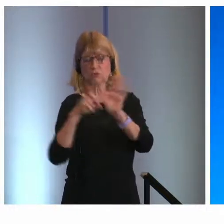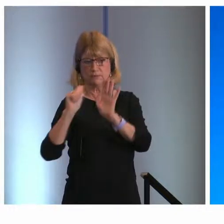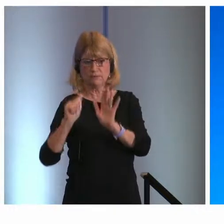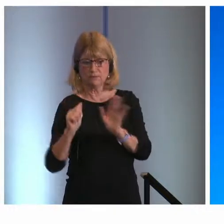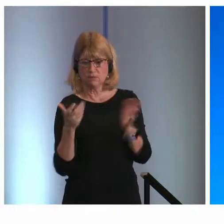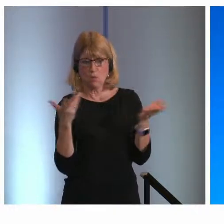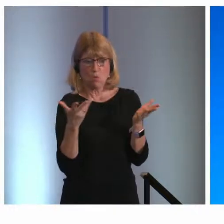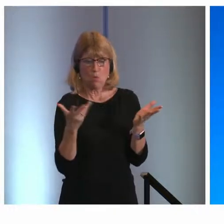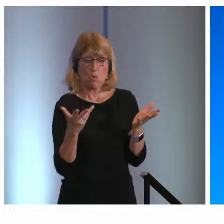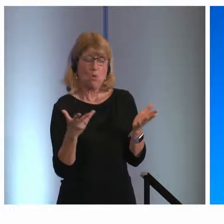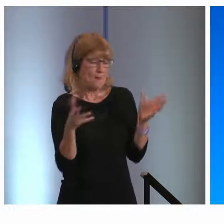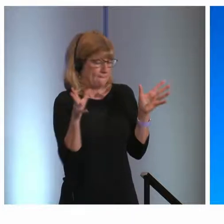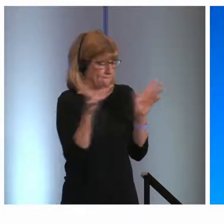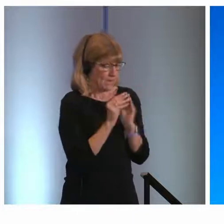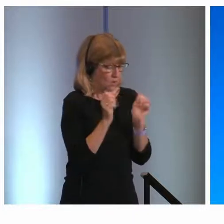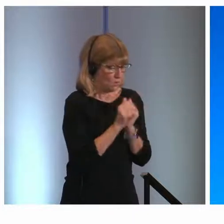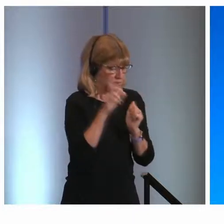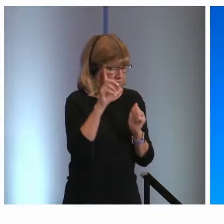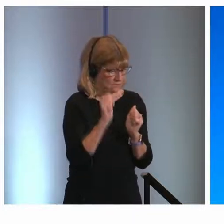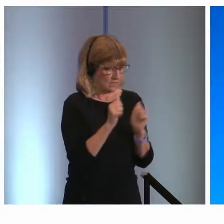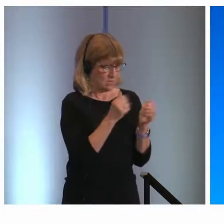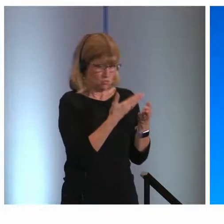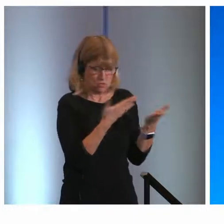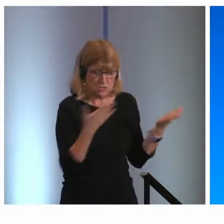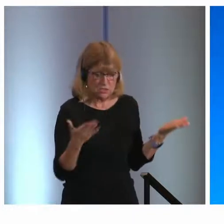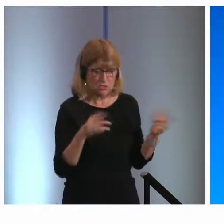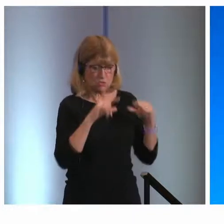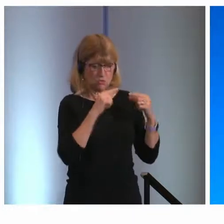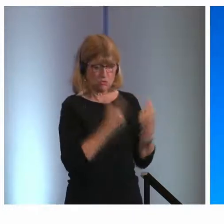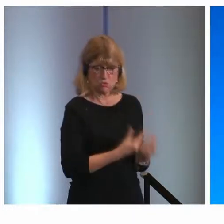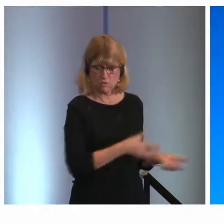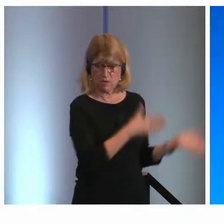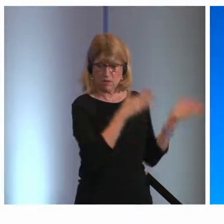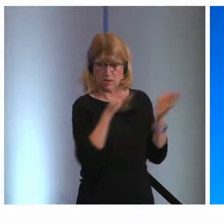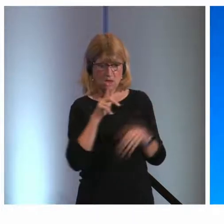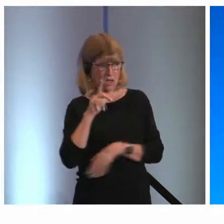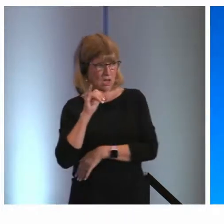of authentic representation. That they got together with